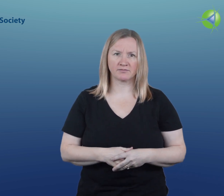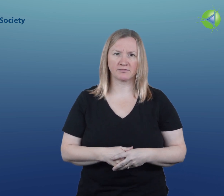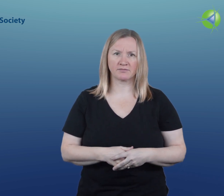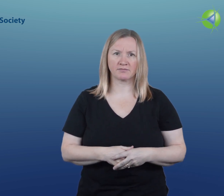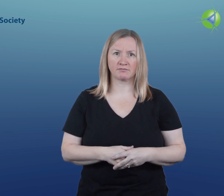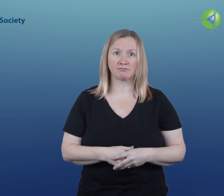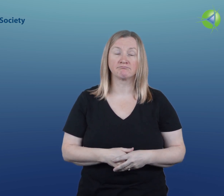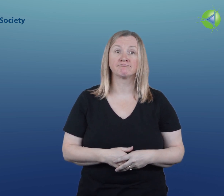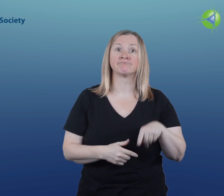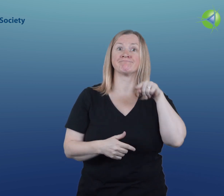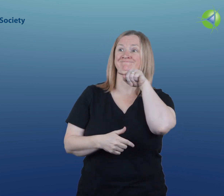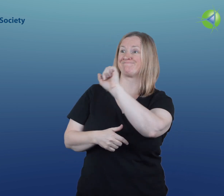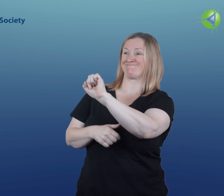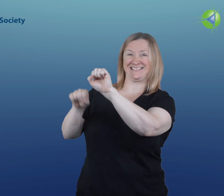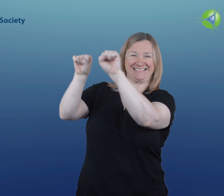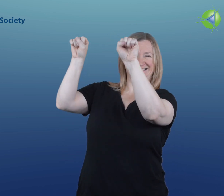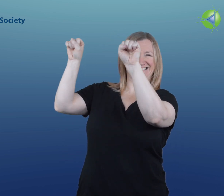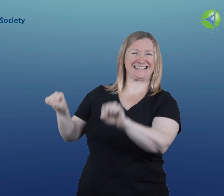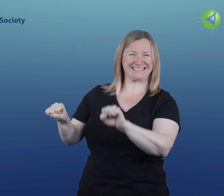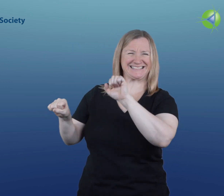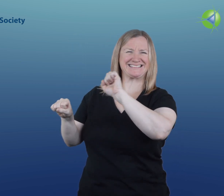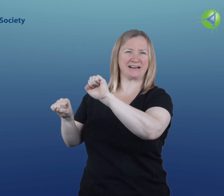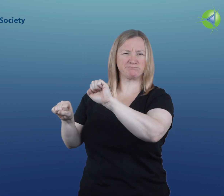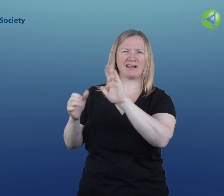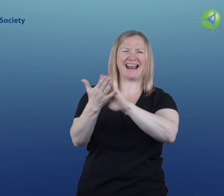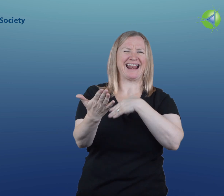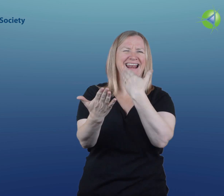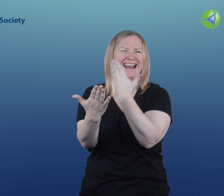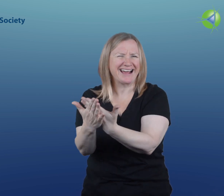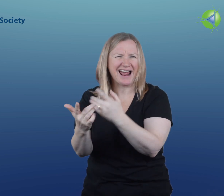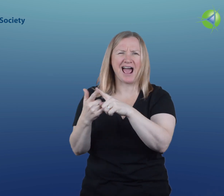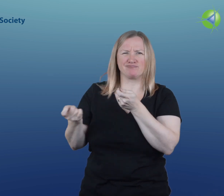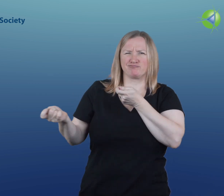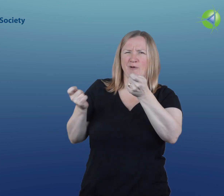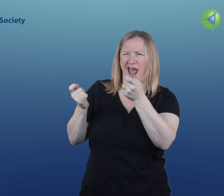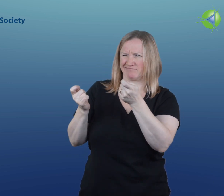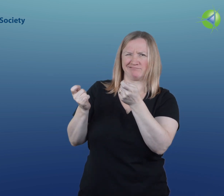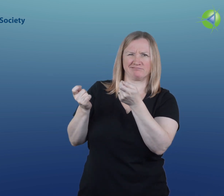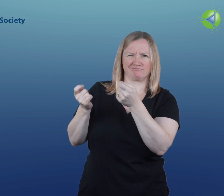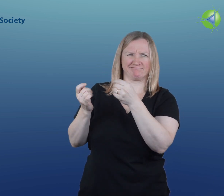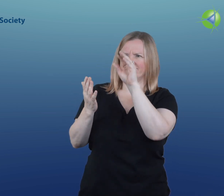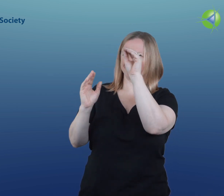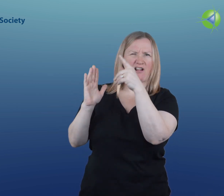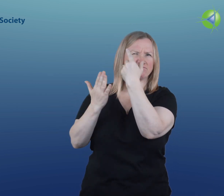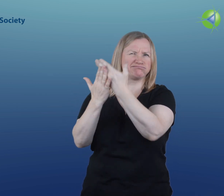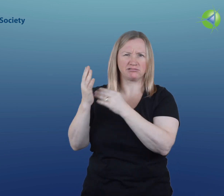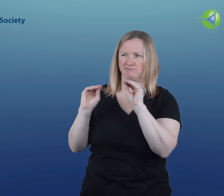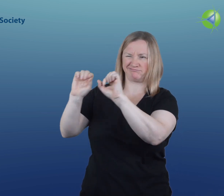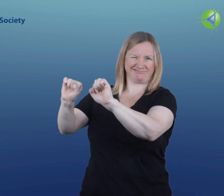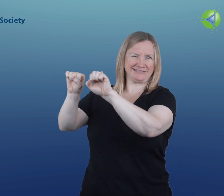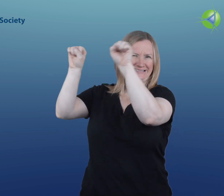the statutory and regulatory framework